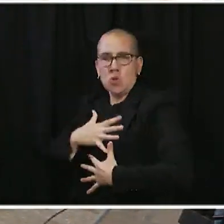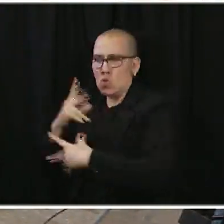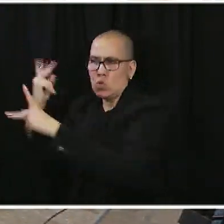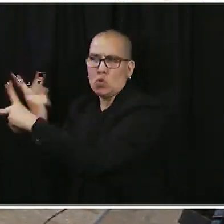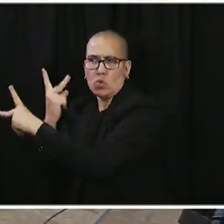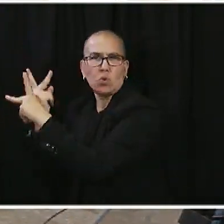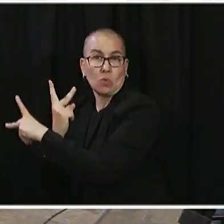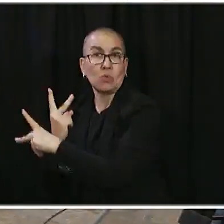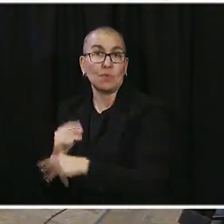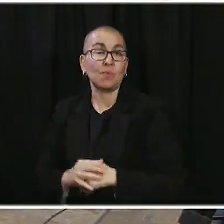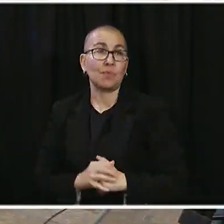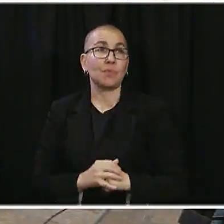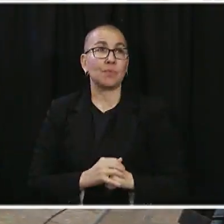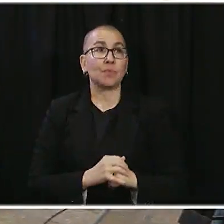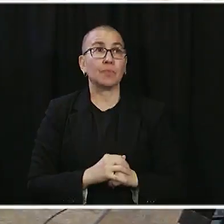≫ I'VE GOT A QUESTION FROM MPR. FOR COMMISSIONER GROVE.